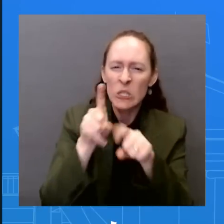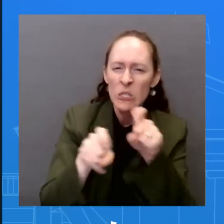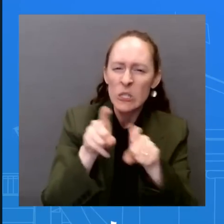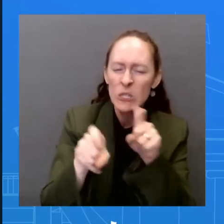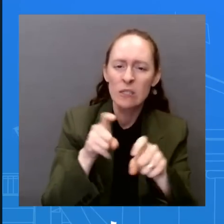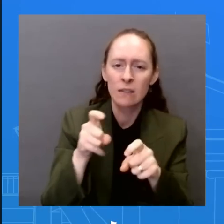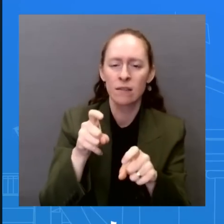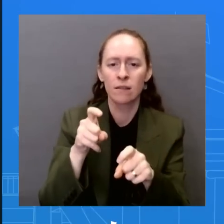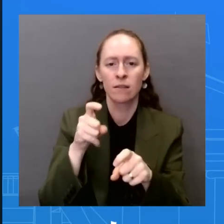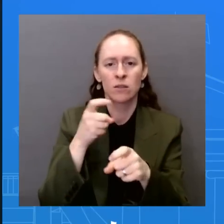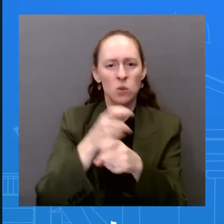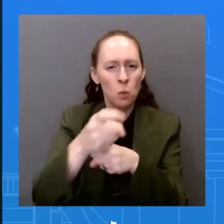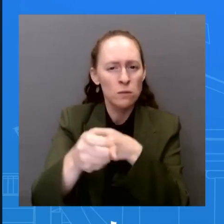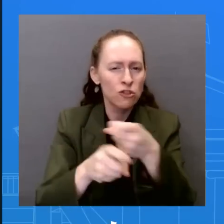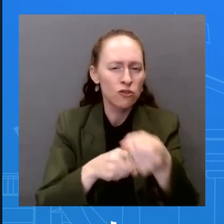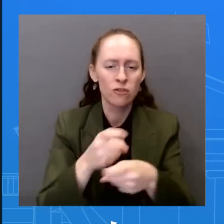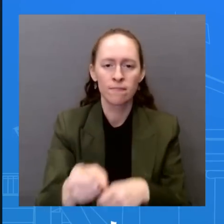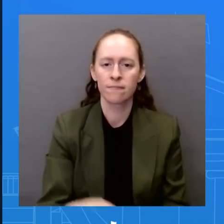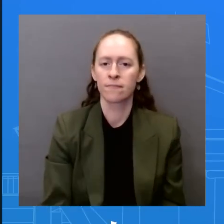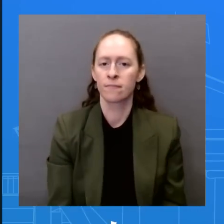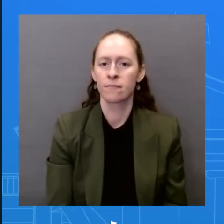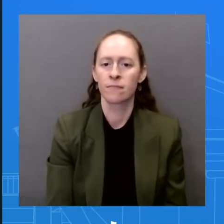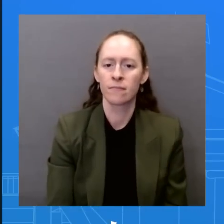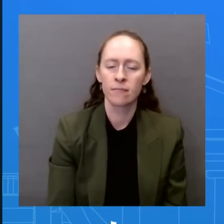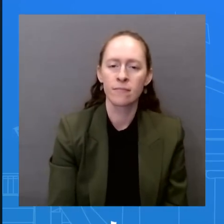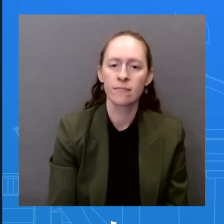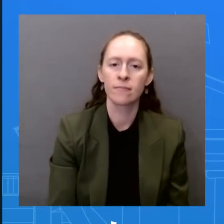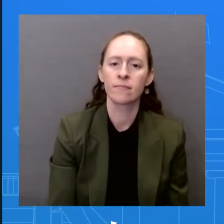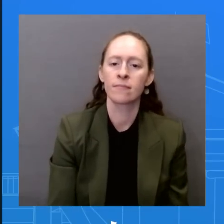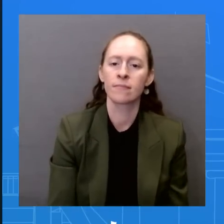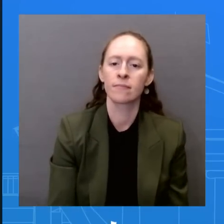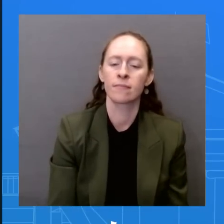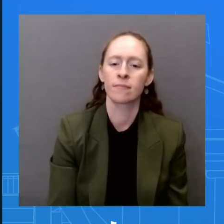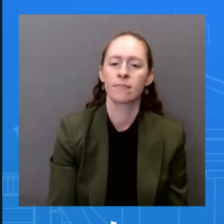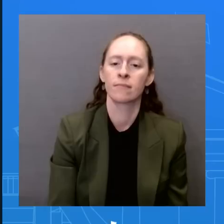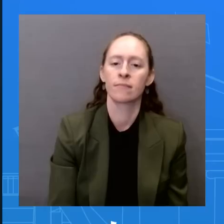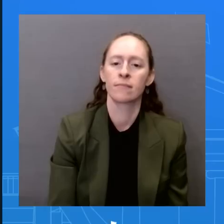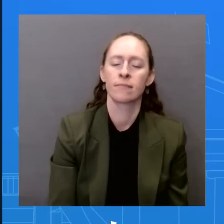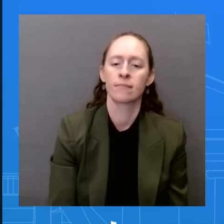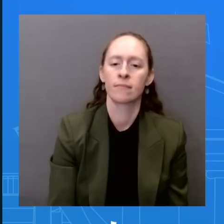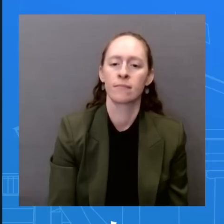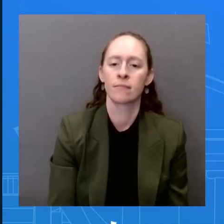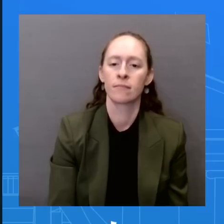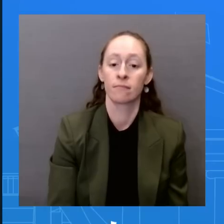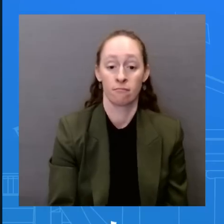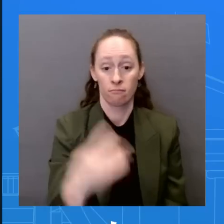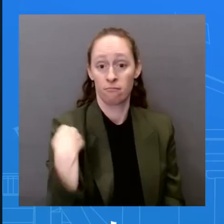as crucial to their efforts to annex areas of Ukraine under their control.